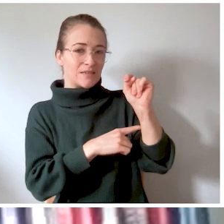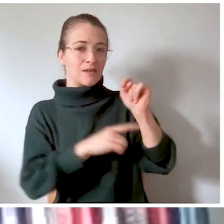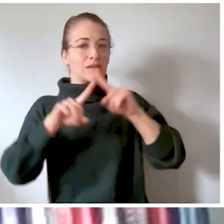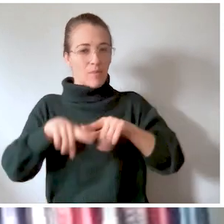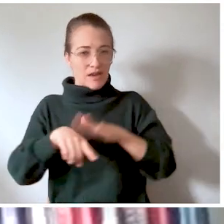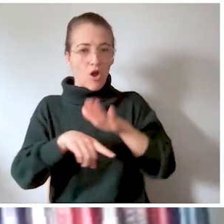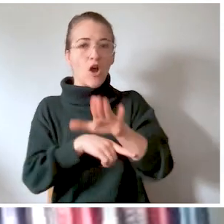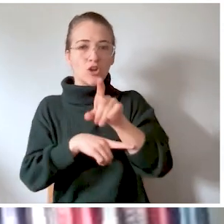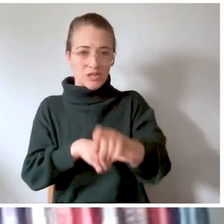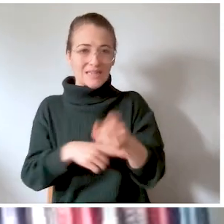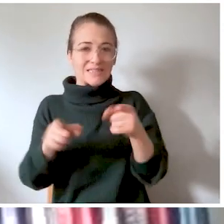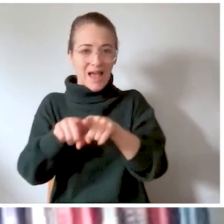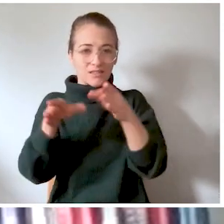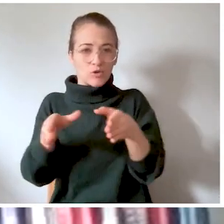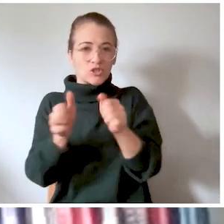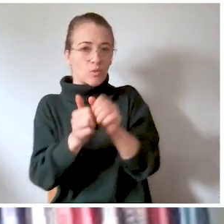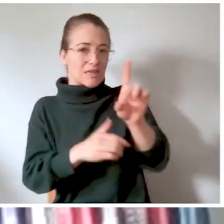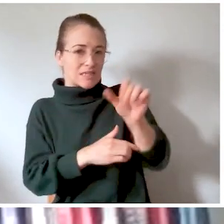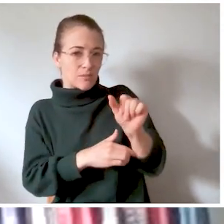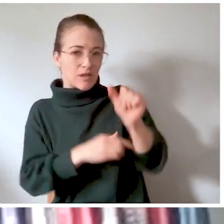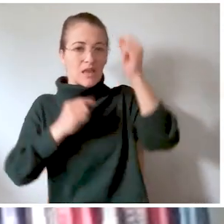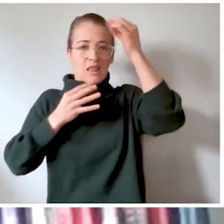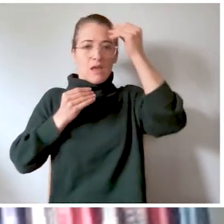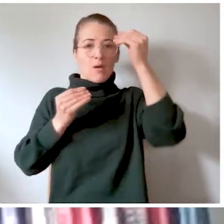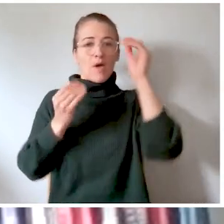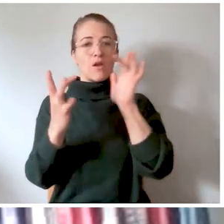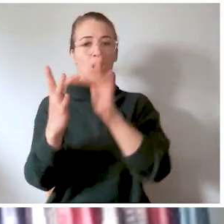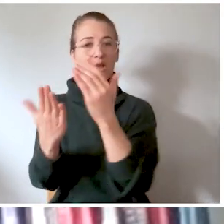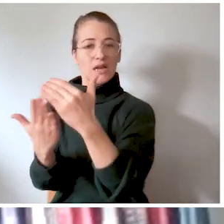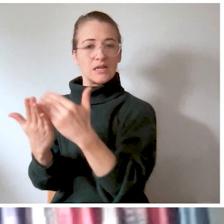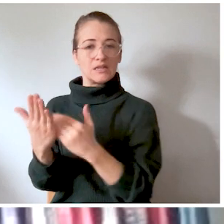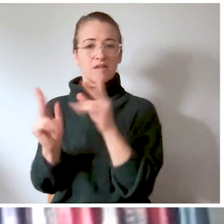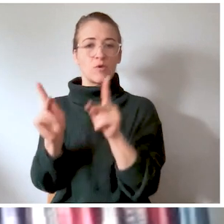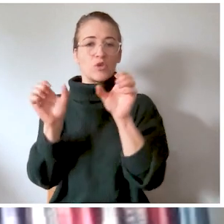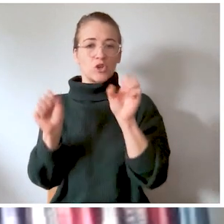as a person with a disability, is think about a contact list of people that you can ask